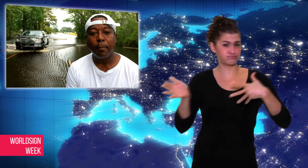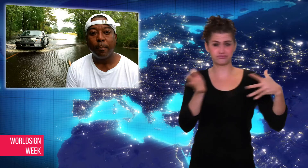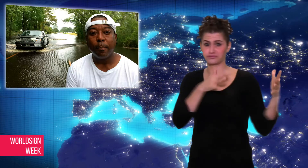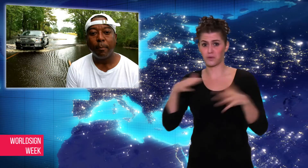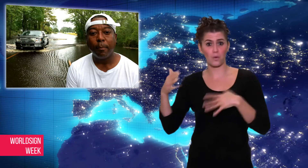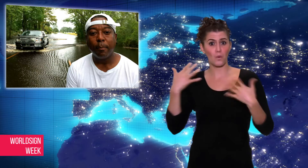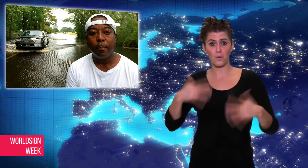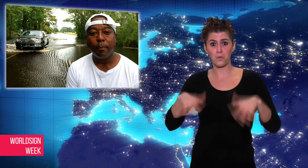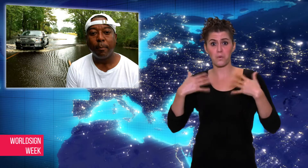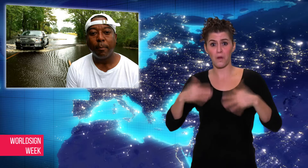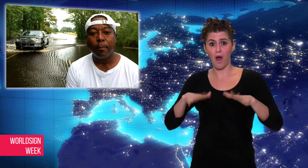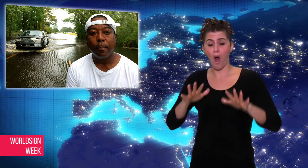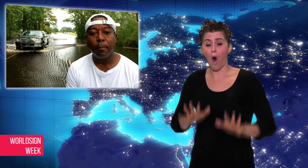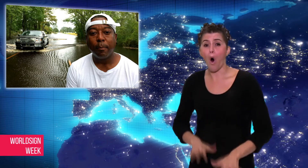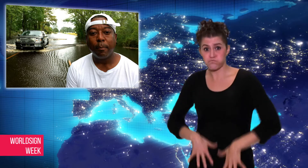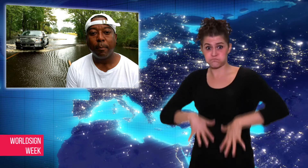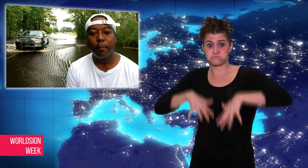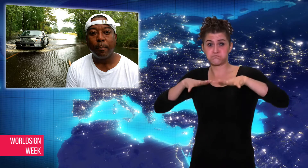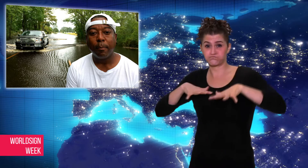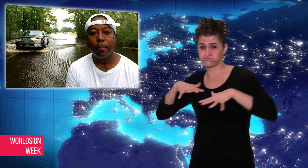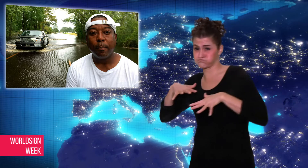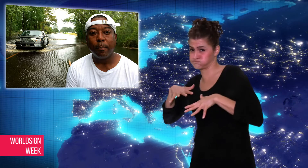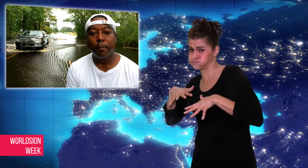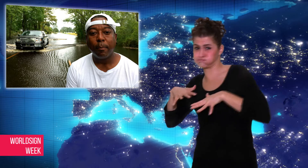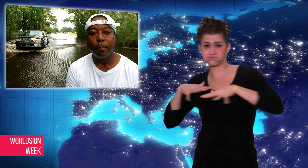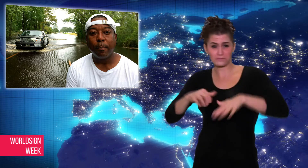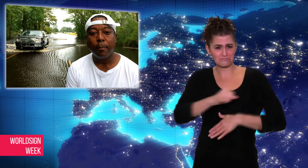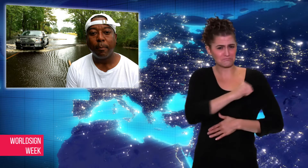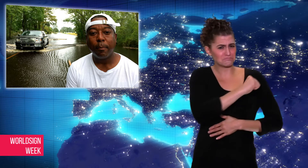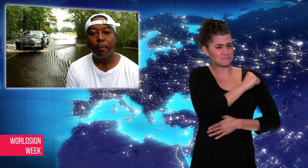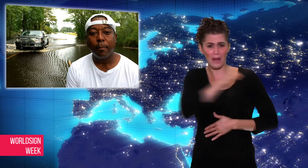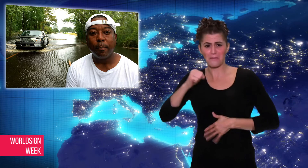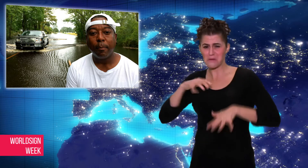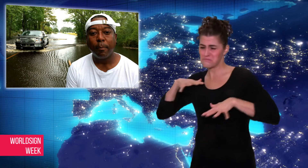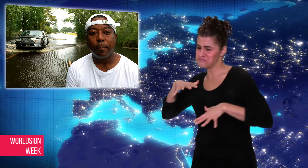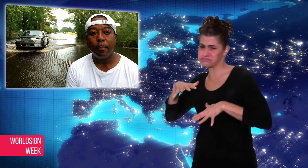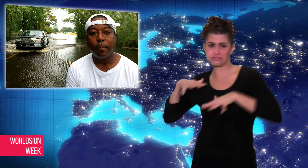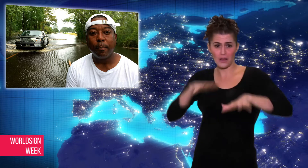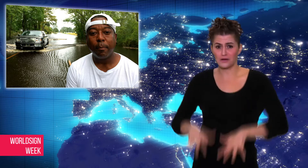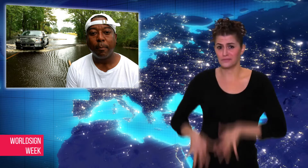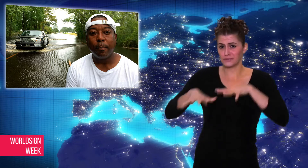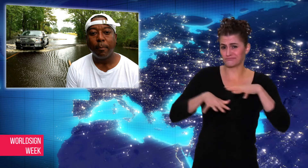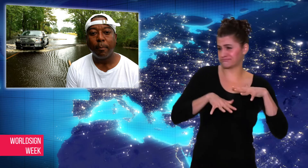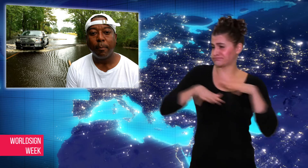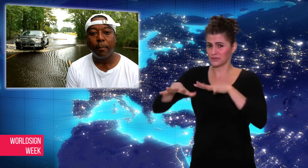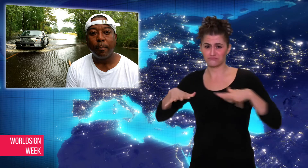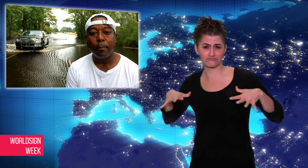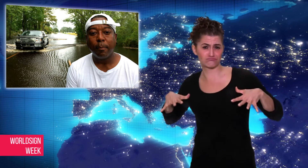high as three metres on the shores of